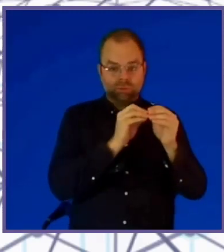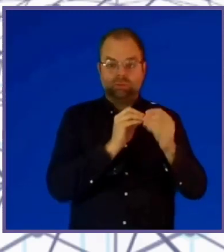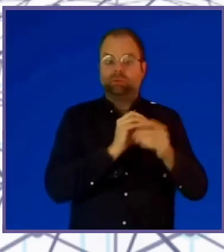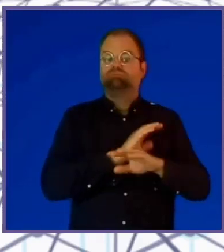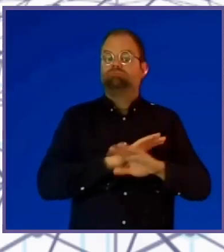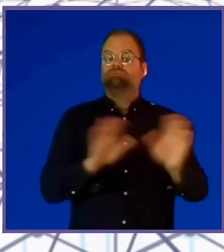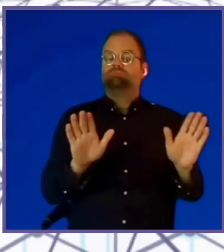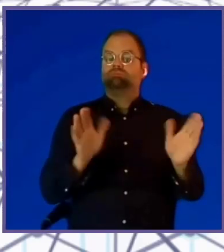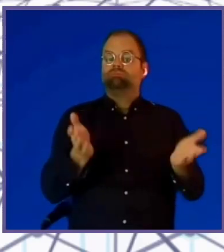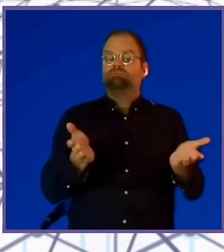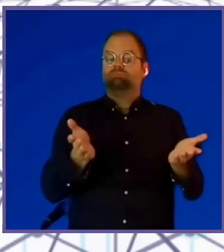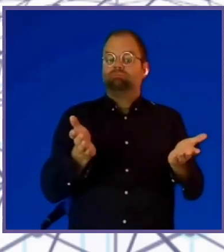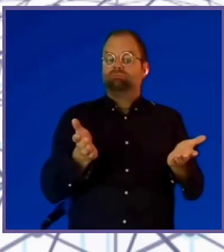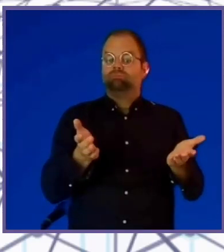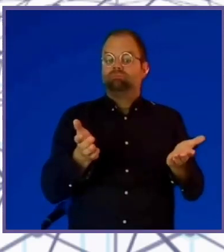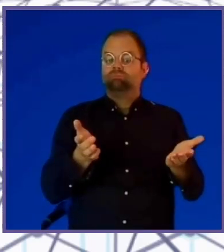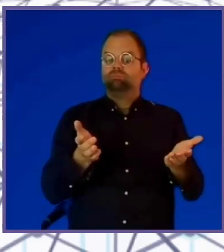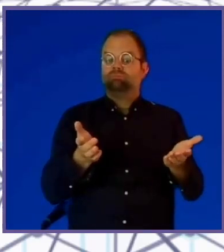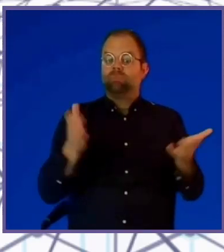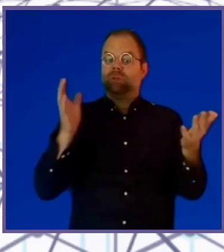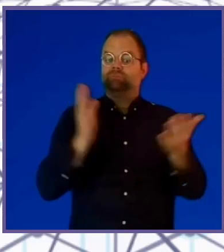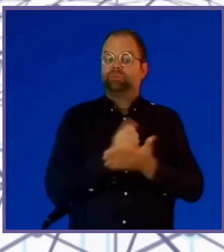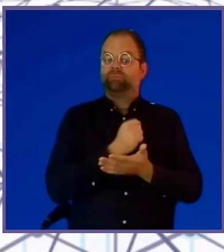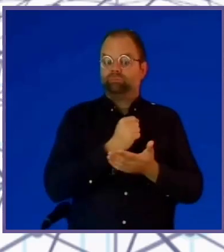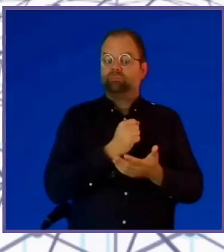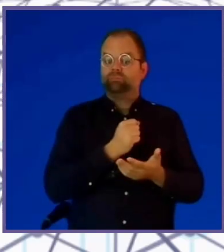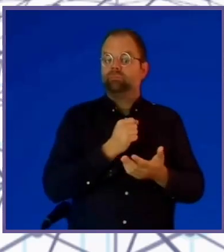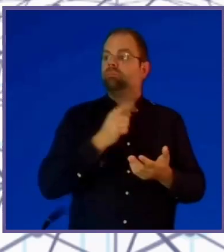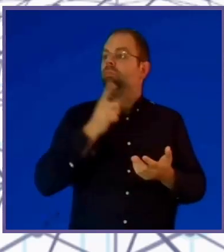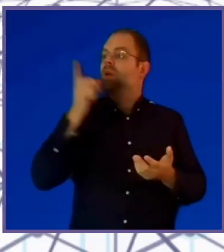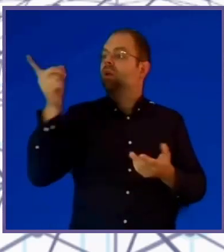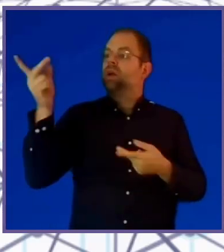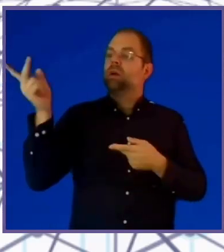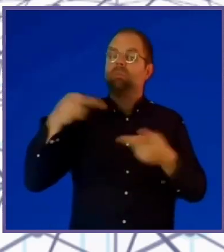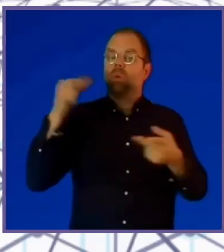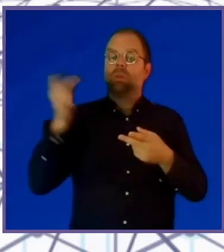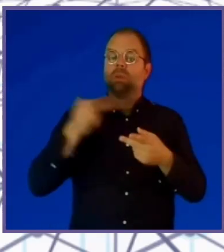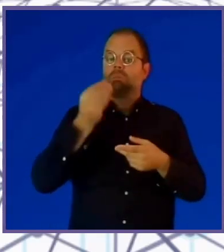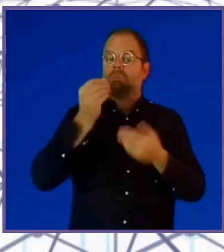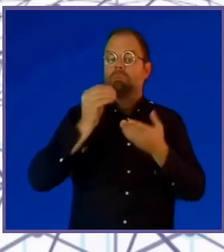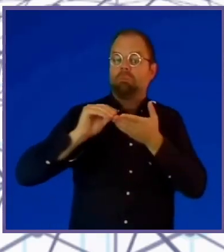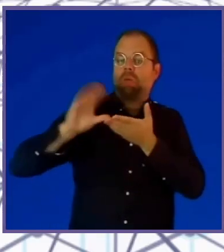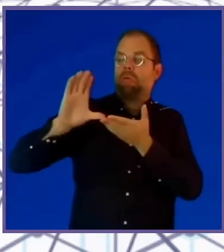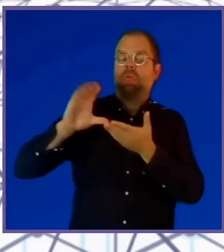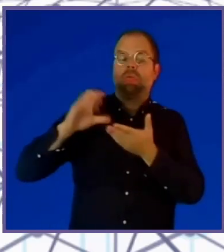Local people would come to us very regularly asking if we could make assetive devices for them.